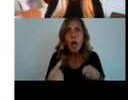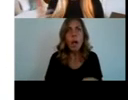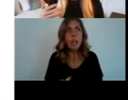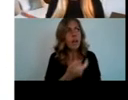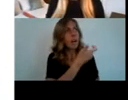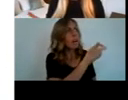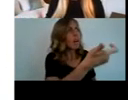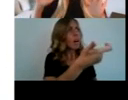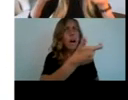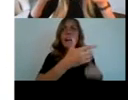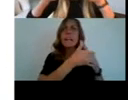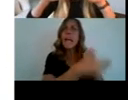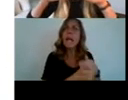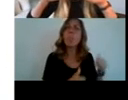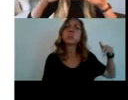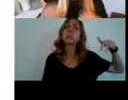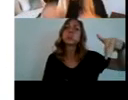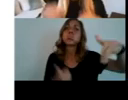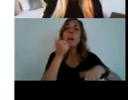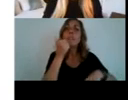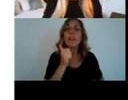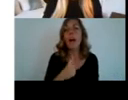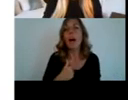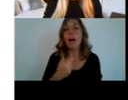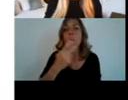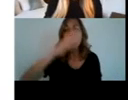by every day. And, you know, their little noses pressed against the windows. They were